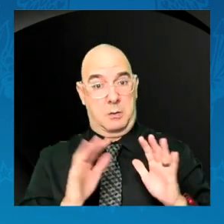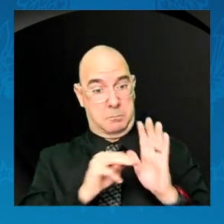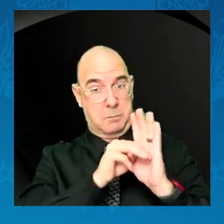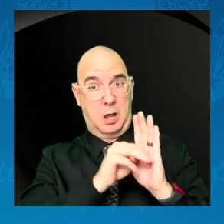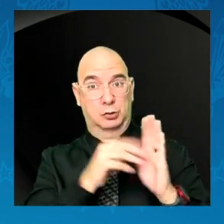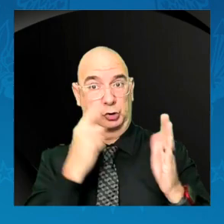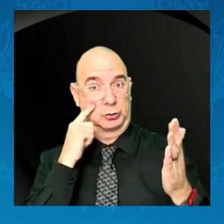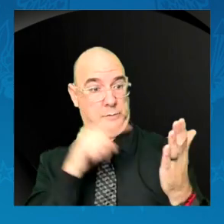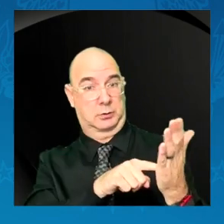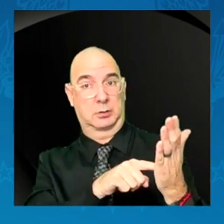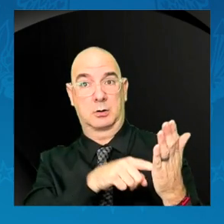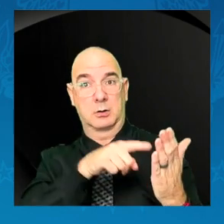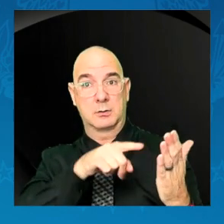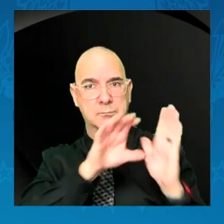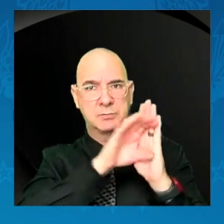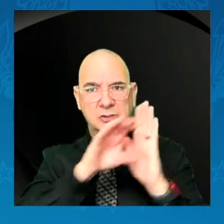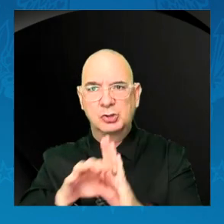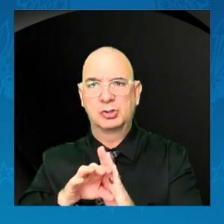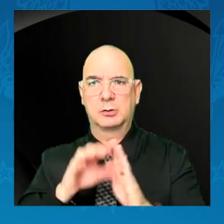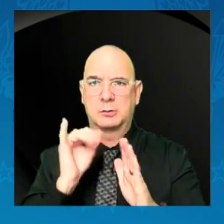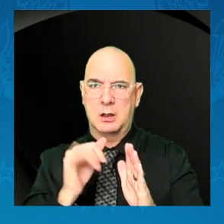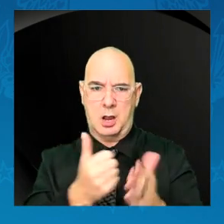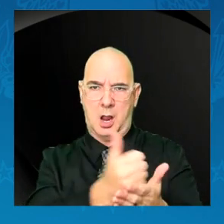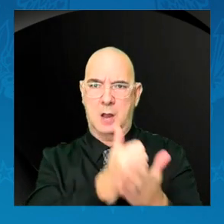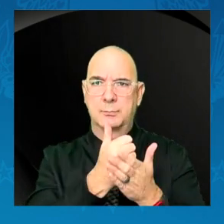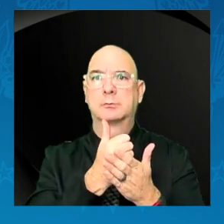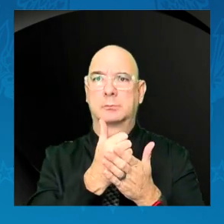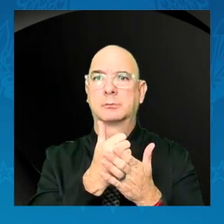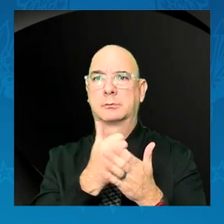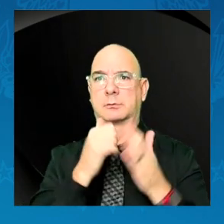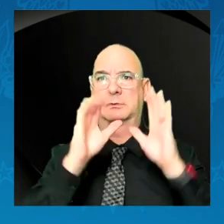are all based on multiple sources of information